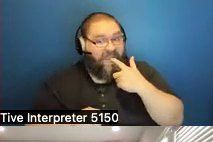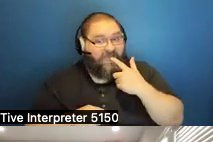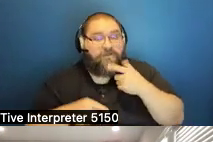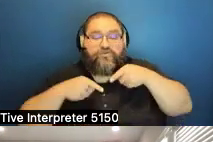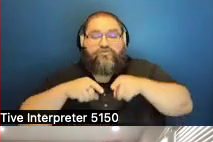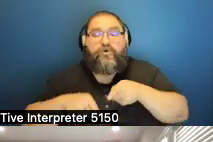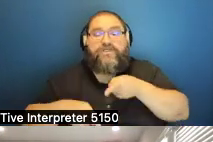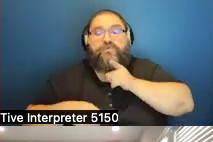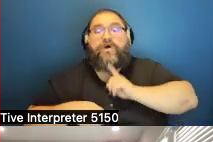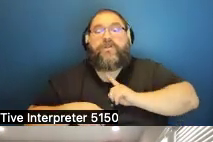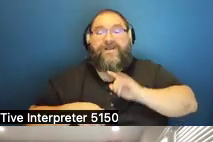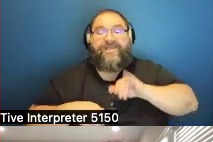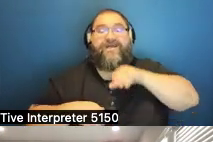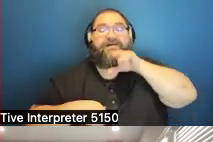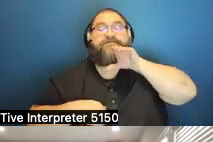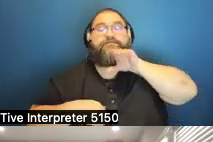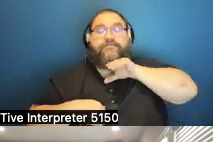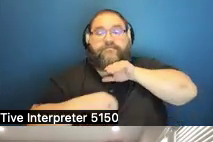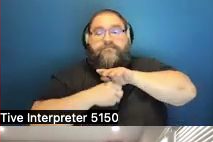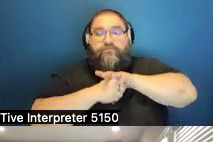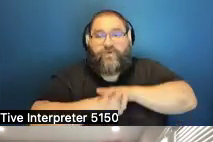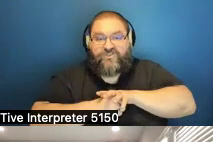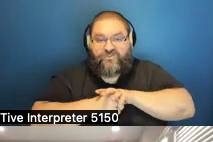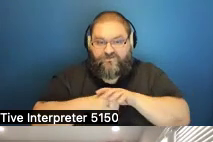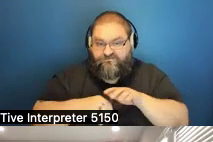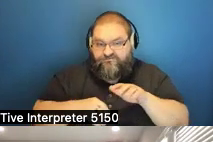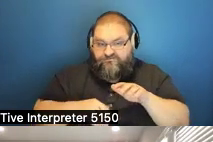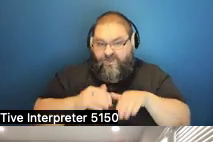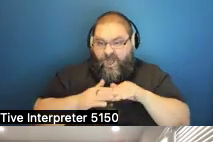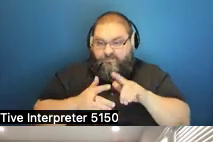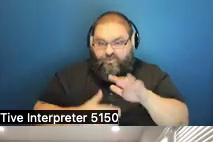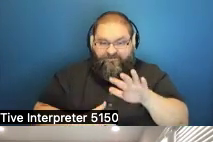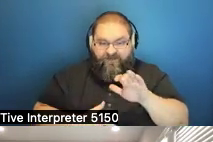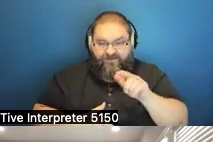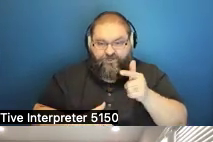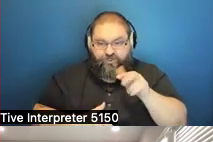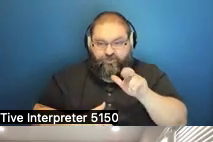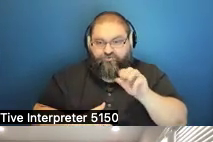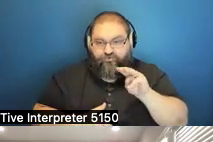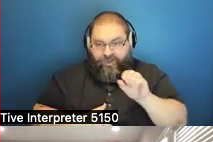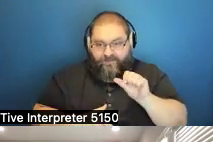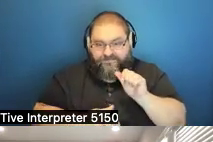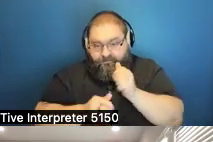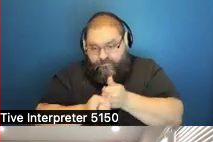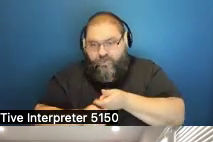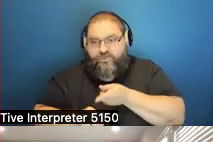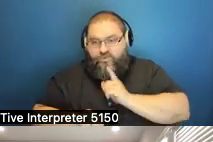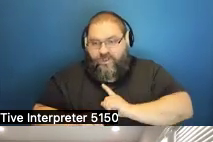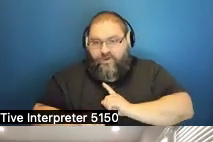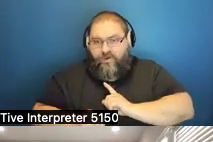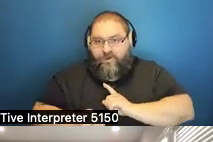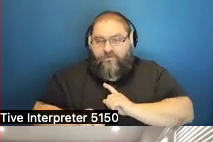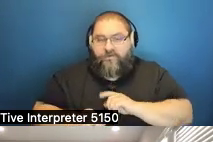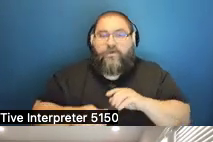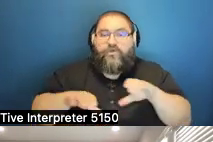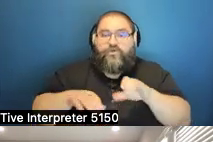19:42:59 up to 500 grams per swallow repeated, 19:43:06 2,000 times a day.